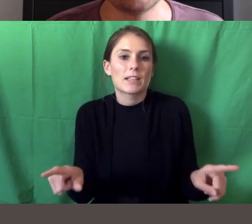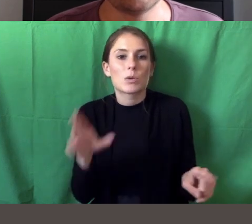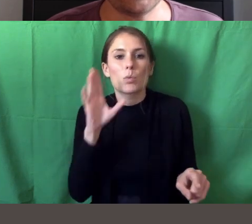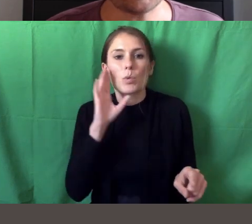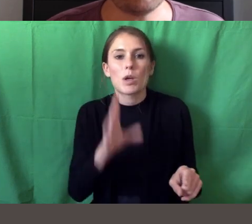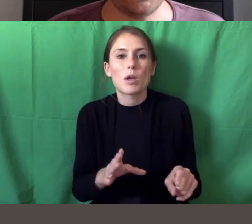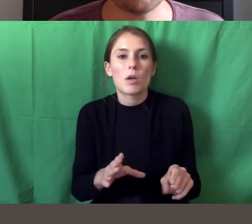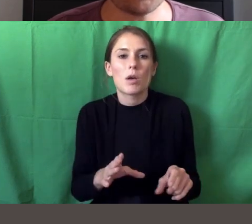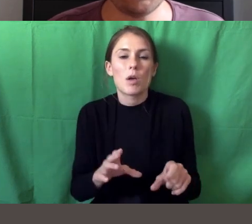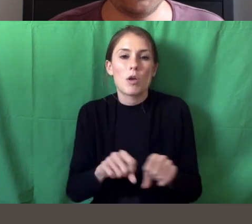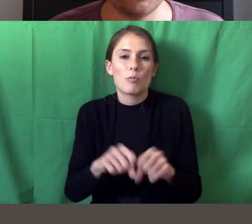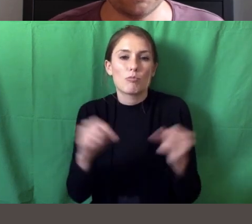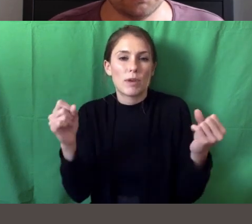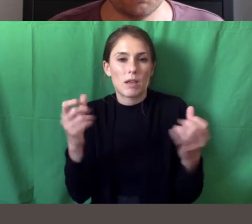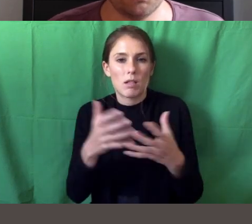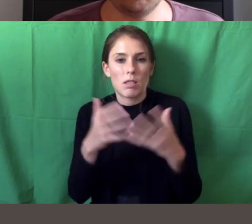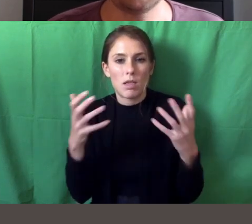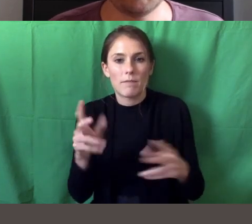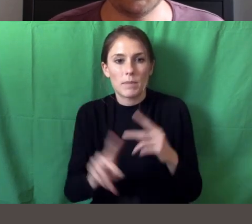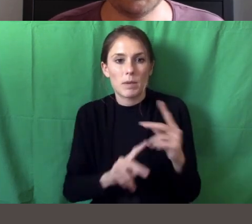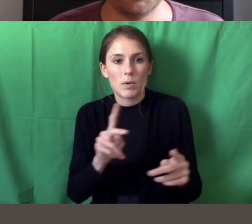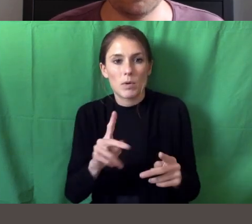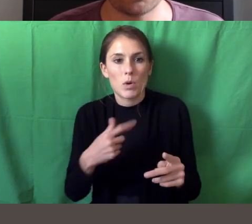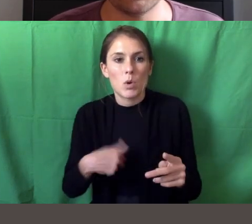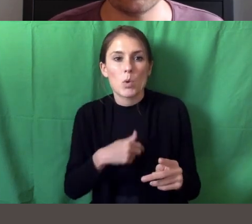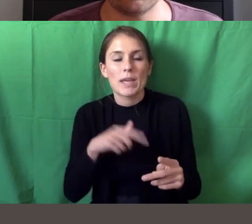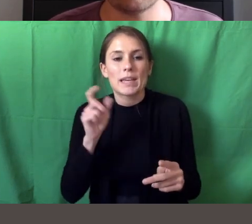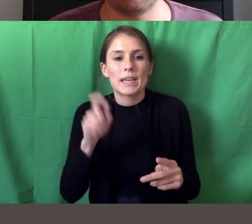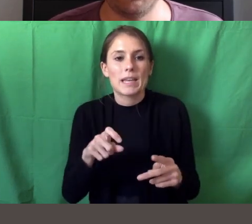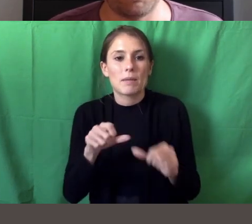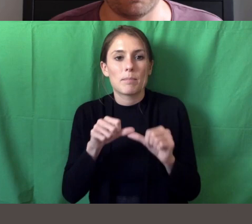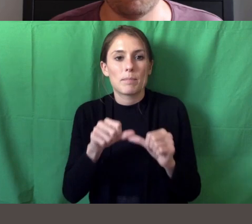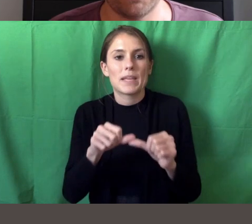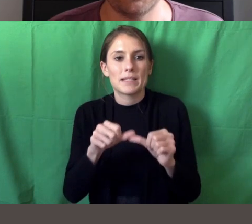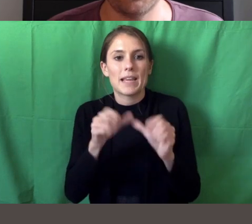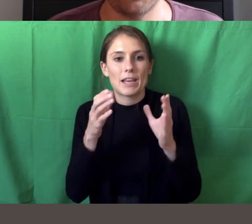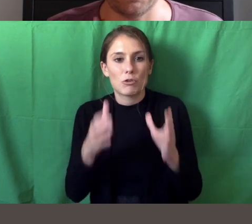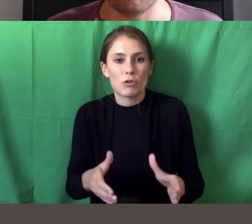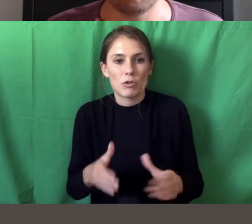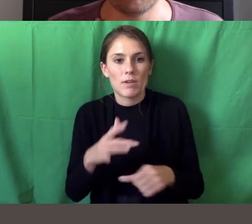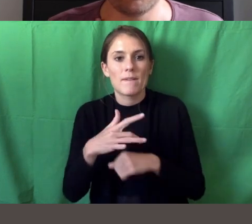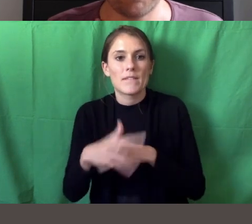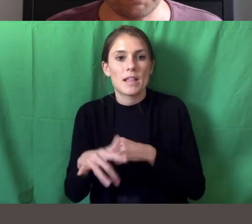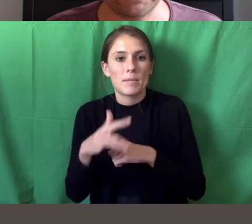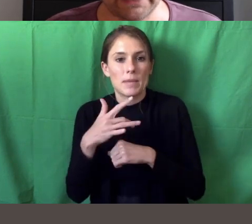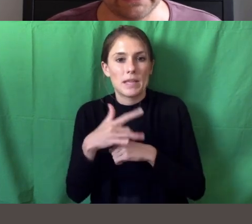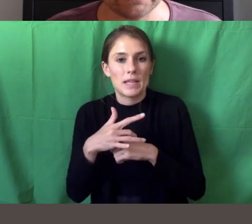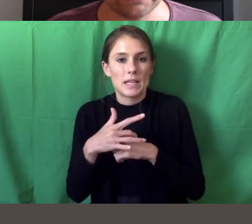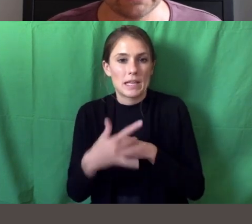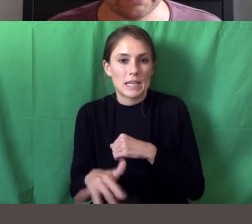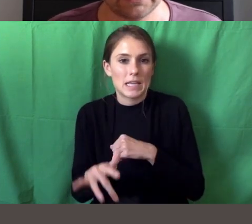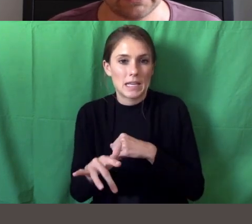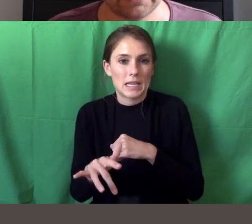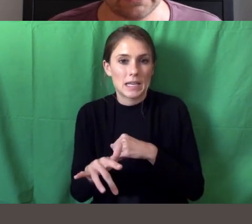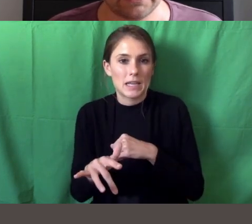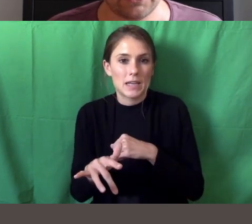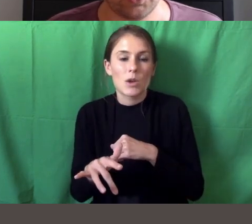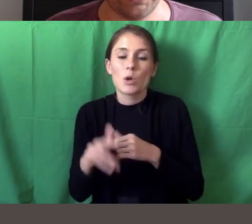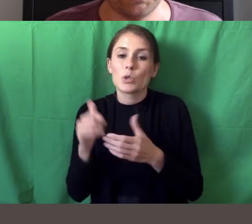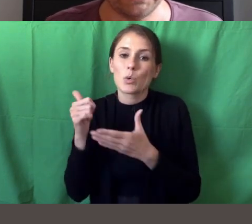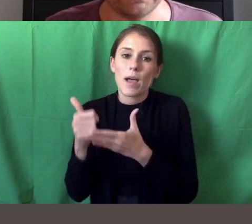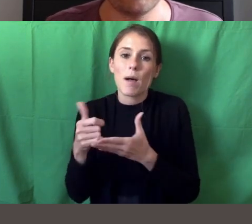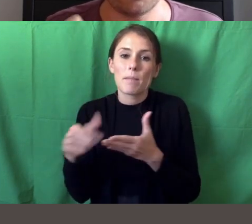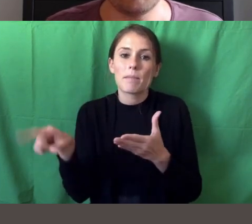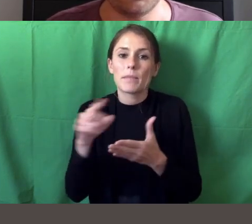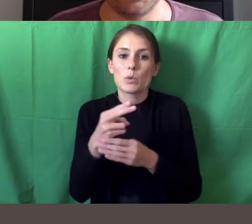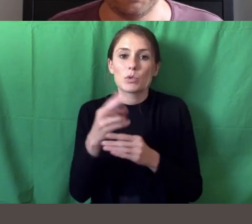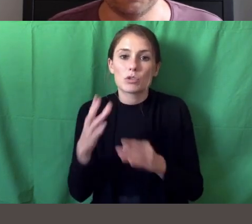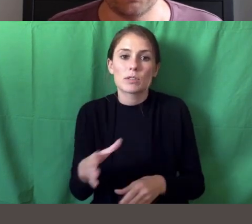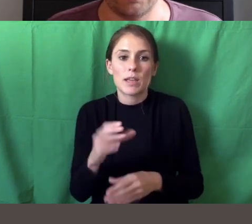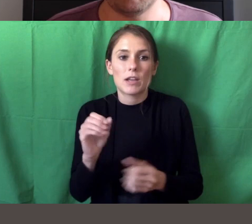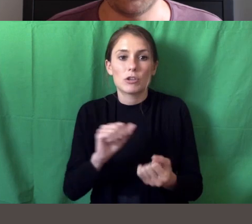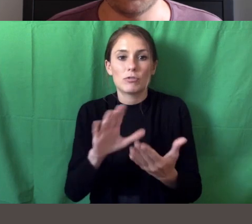a great answer. Such a major release will ultimately break a lot of people and we, the maintainers,